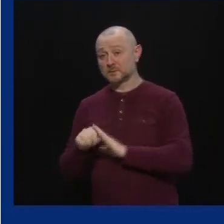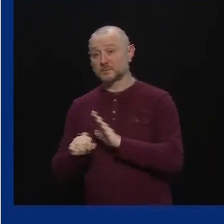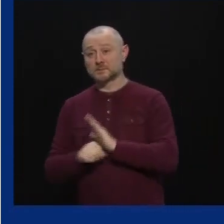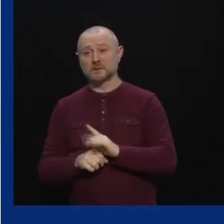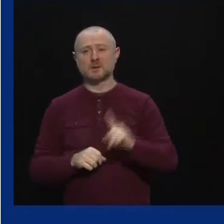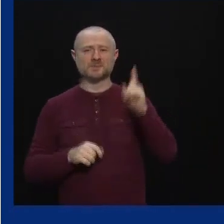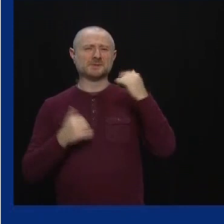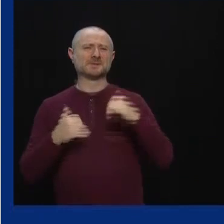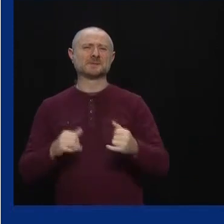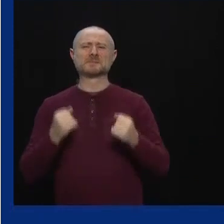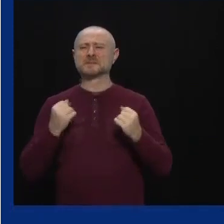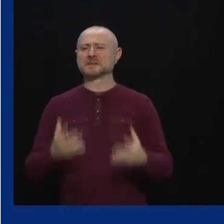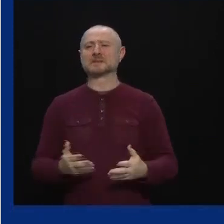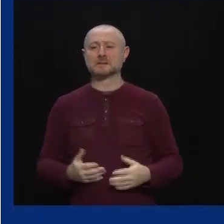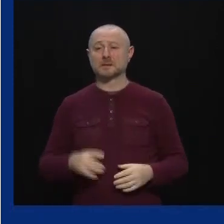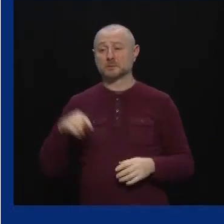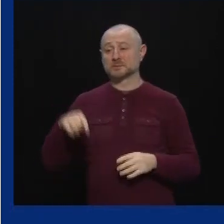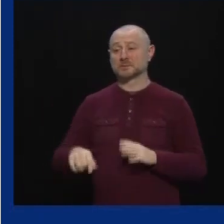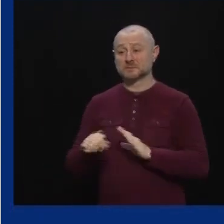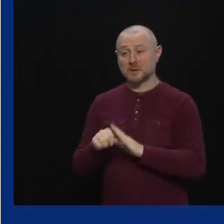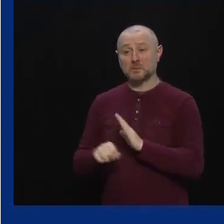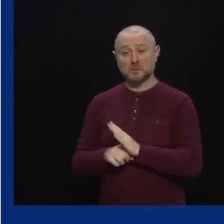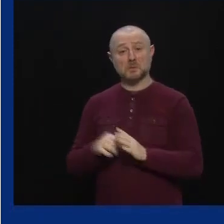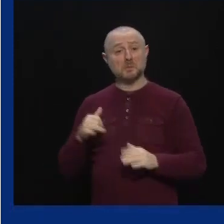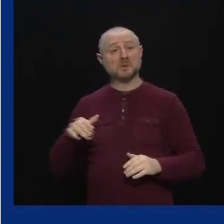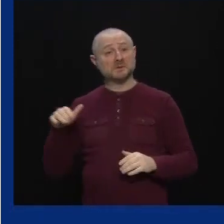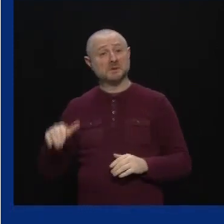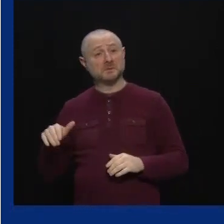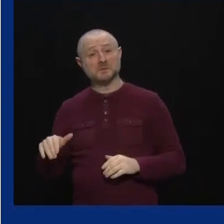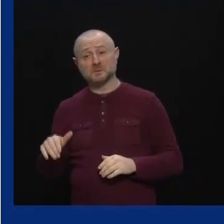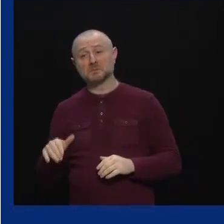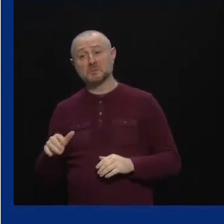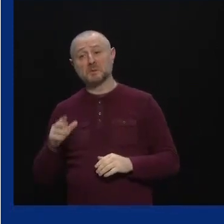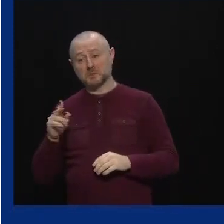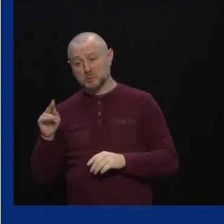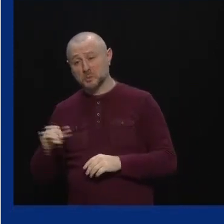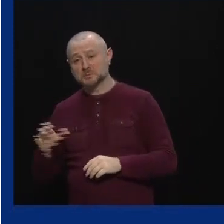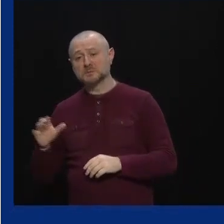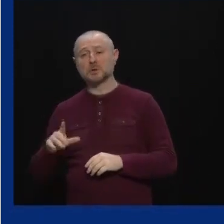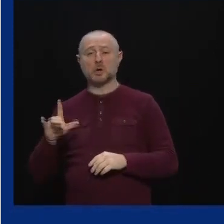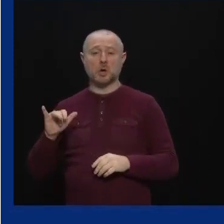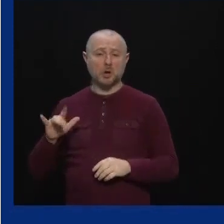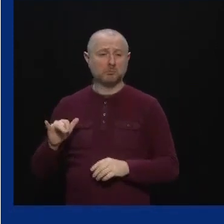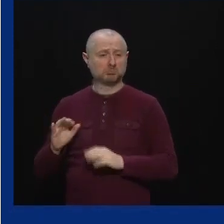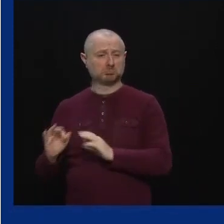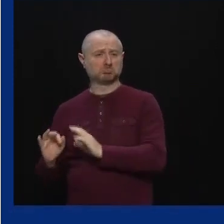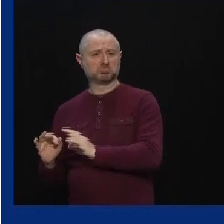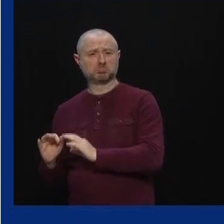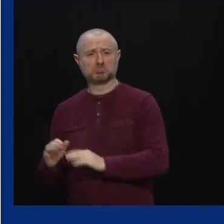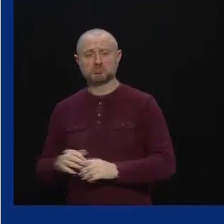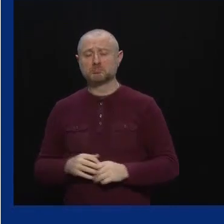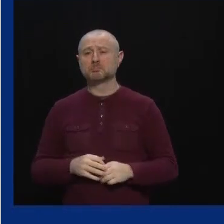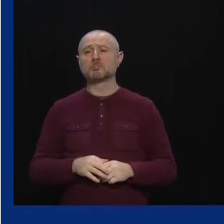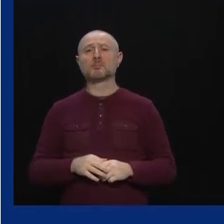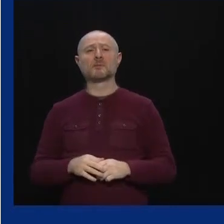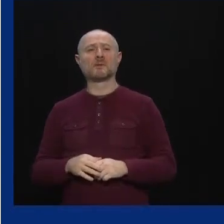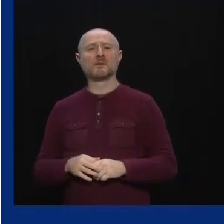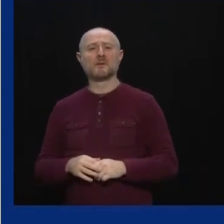TAKE A LOOK AT REGIONAL HOSPITALIZATIONS AS WELL BECAUSE UPSTATE AND DOWNSTATE A LITTLE BIT DIFFERENT STORY HERE. WOODS YET.